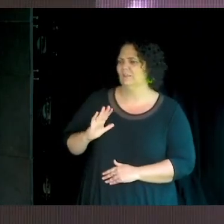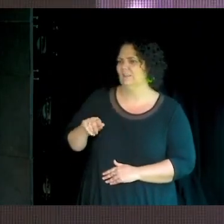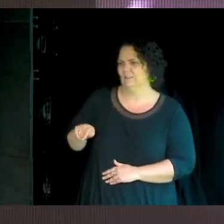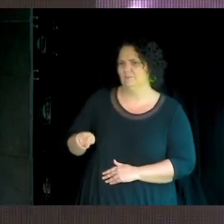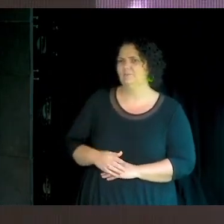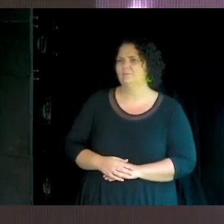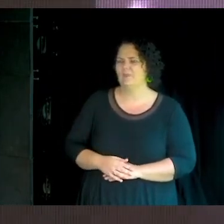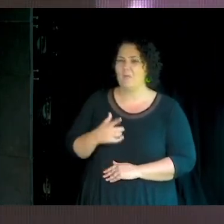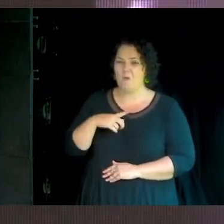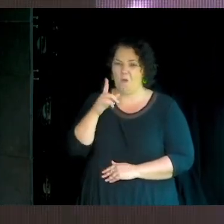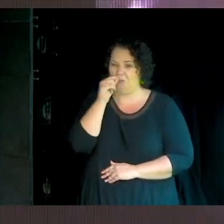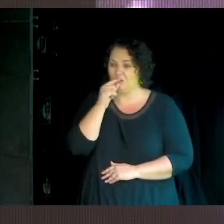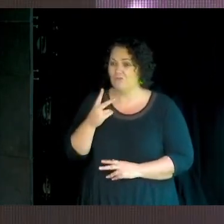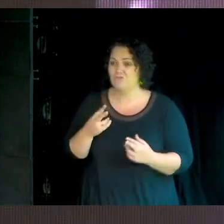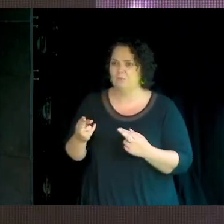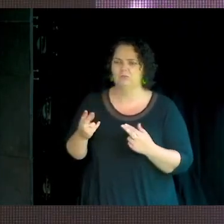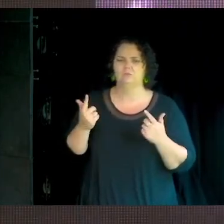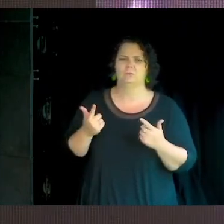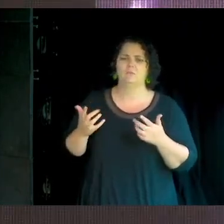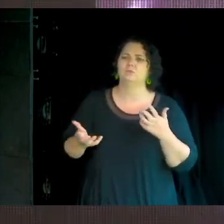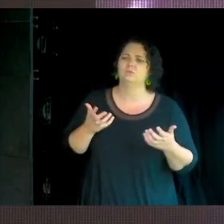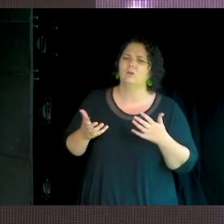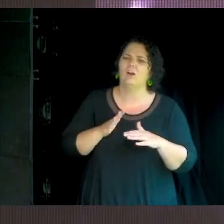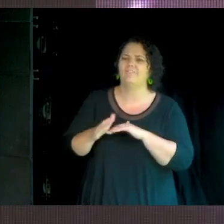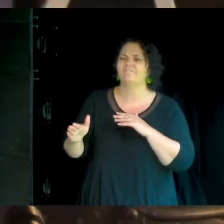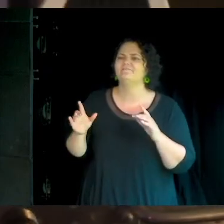or the juice from the crab you splash out and you don't want to hurt yourself in your own kitchen